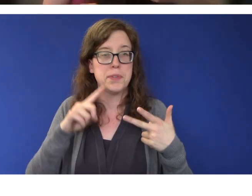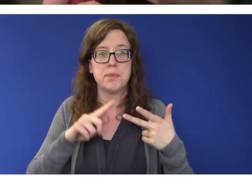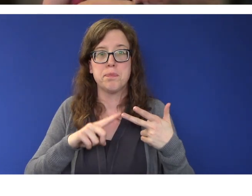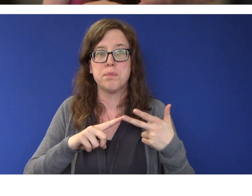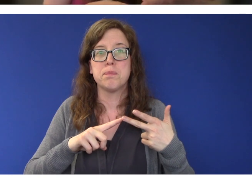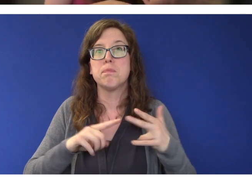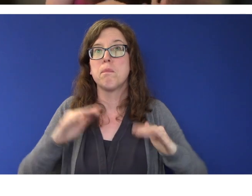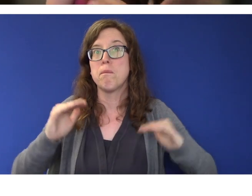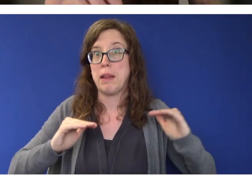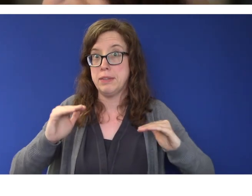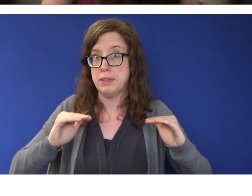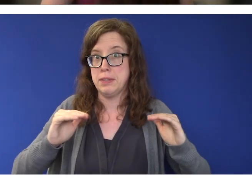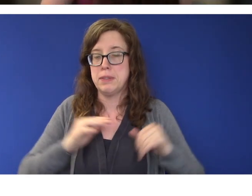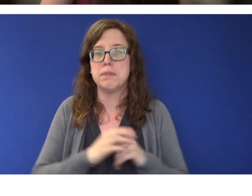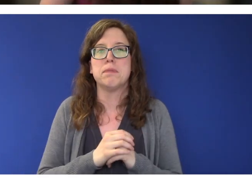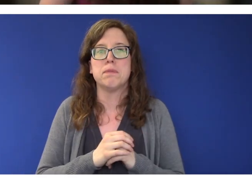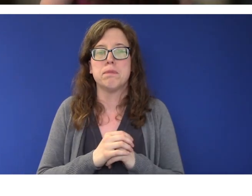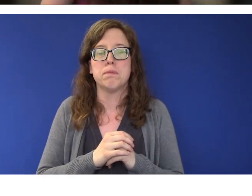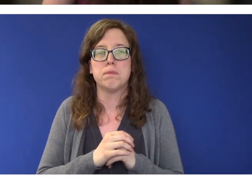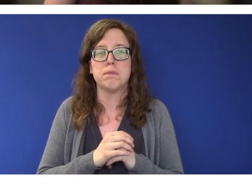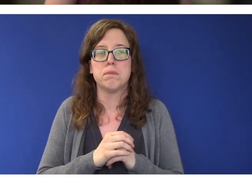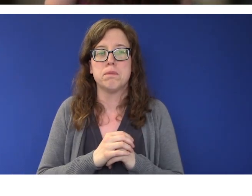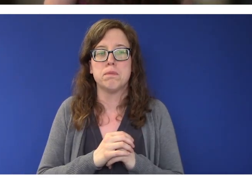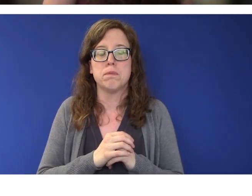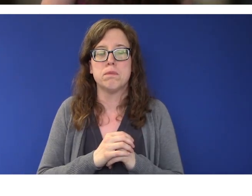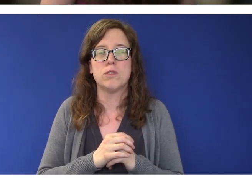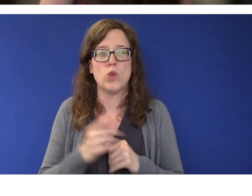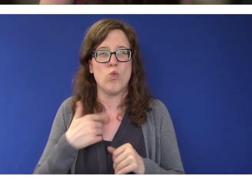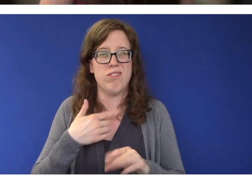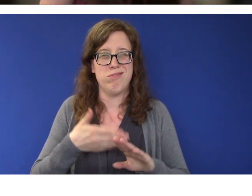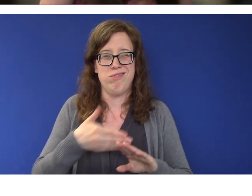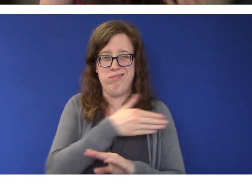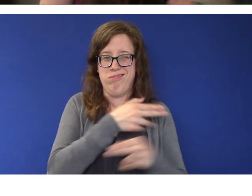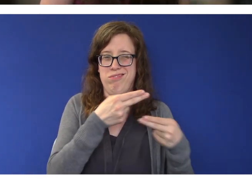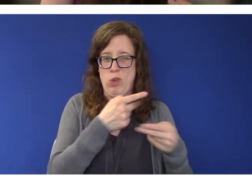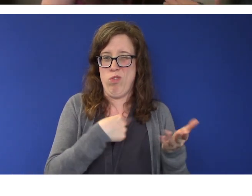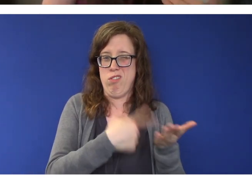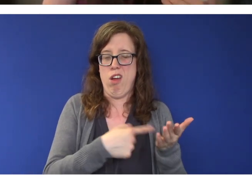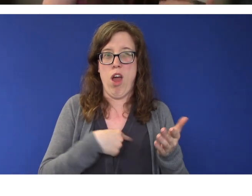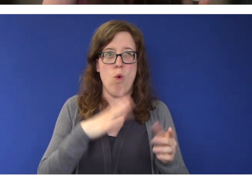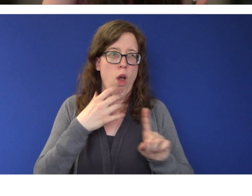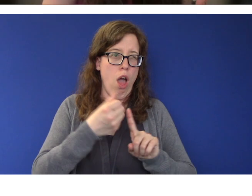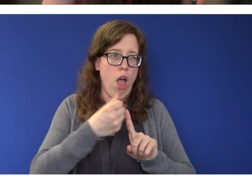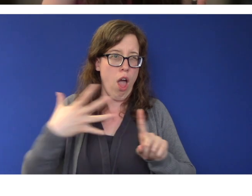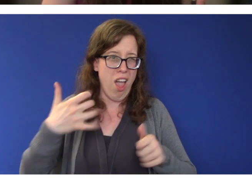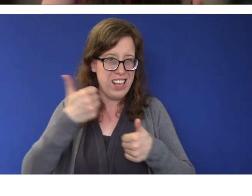and balance. We’ve touched on these in the previous slide so I’m not going to go into depth